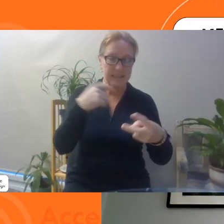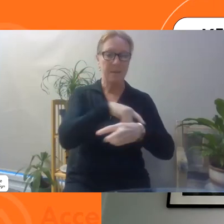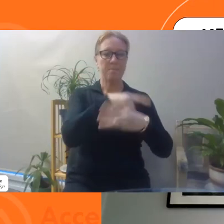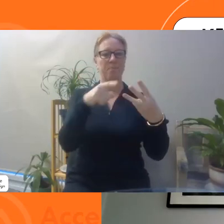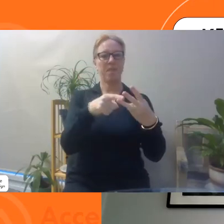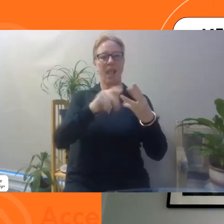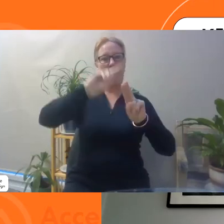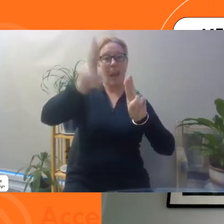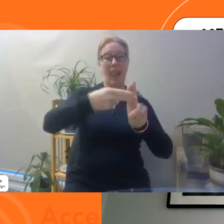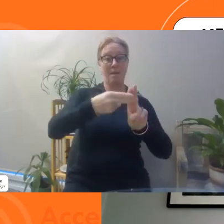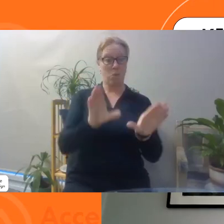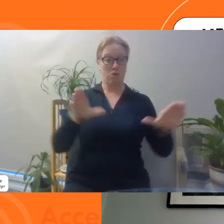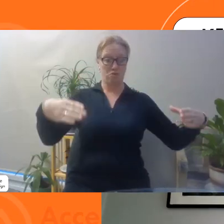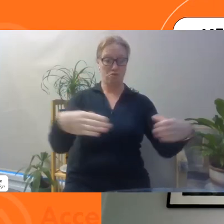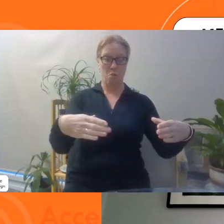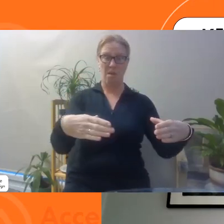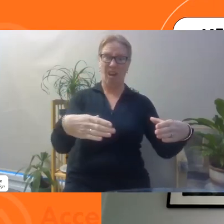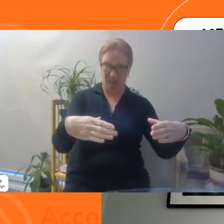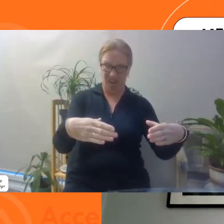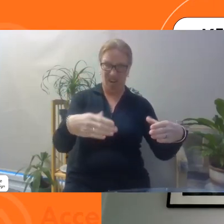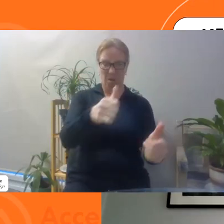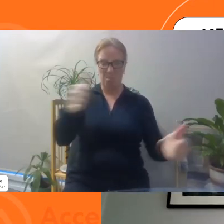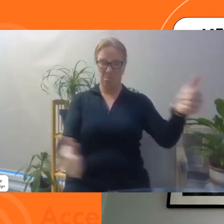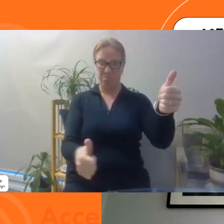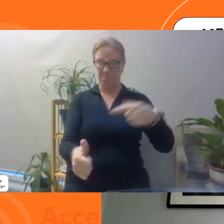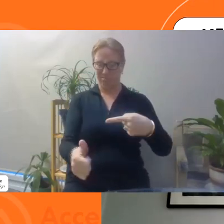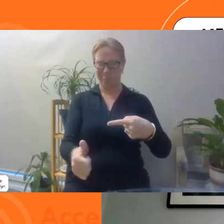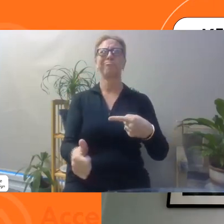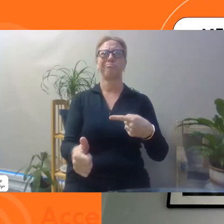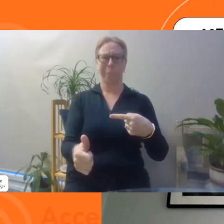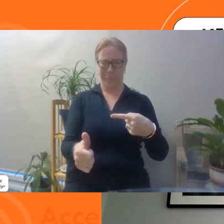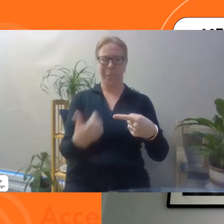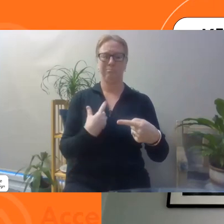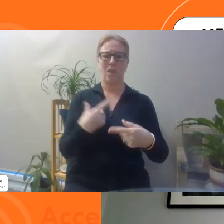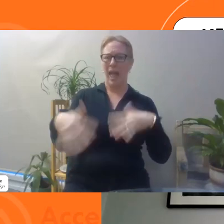entire groups of people as less than. It includes harmful stereotypes,